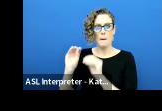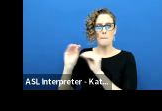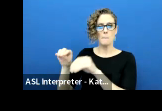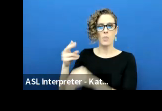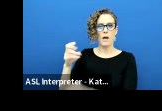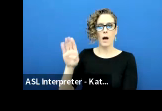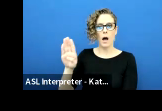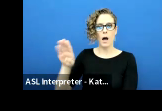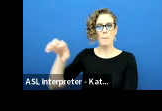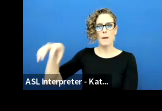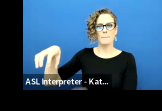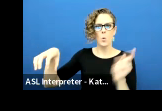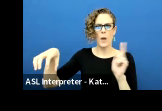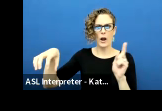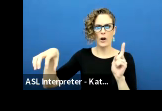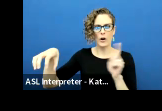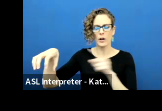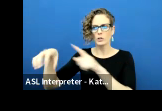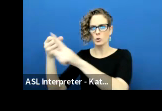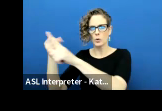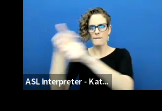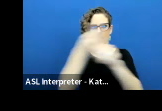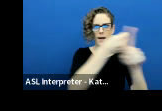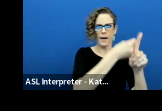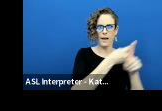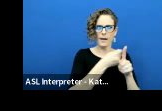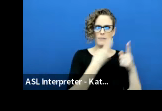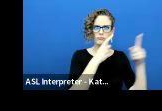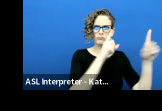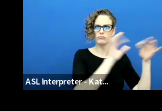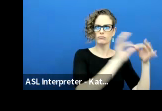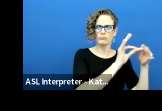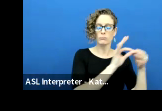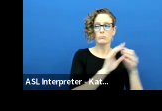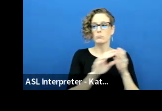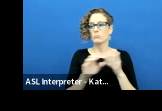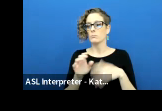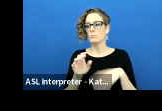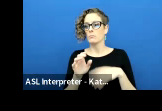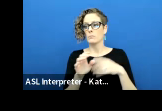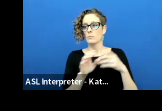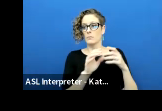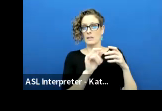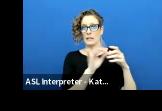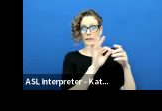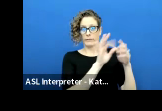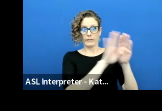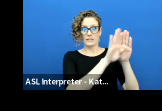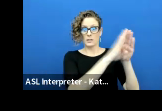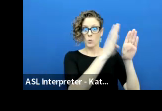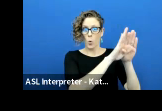going to have the maximum effects on people do we have a choice in locations sometimes if it's a door you can't make any choice that's where the door is but there's certain things that we